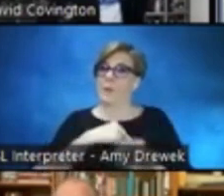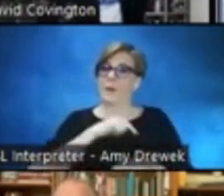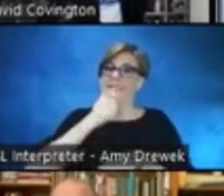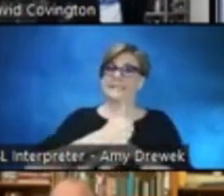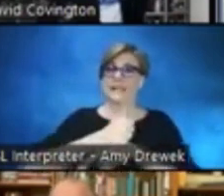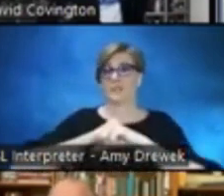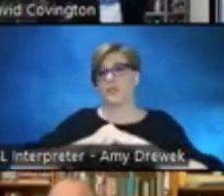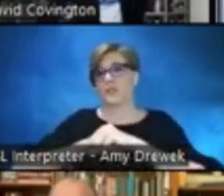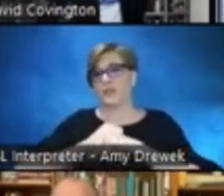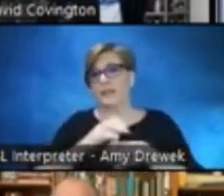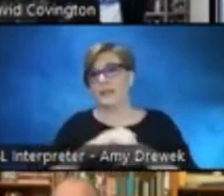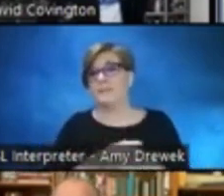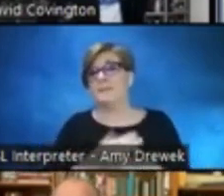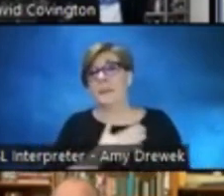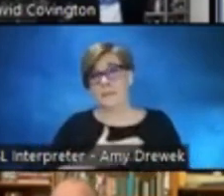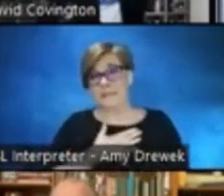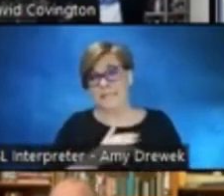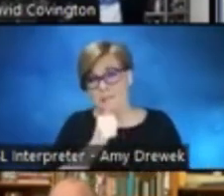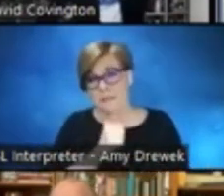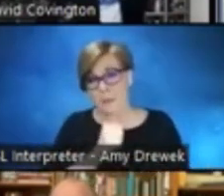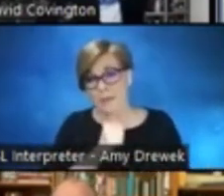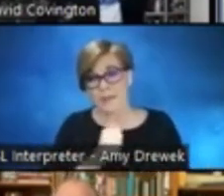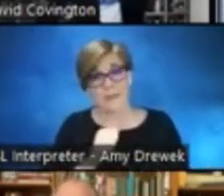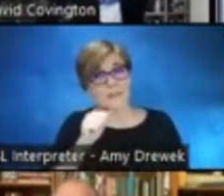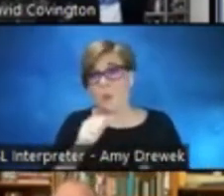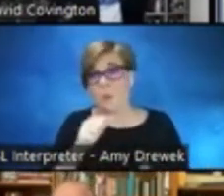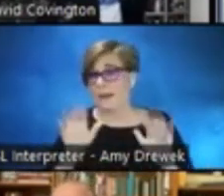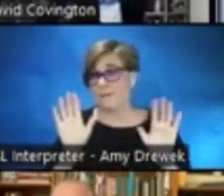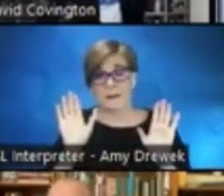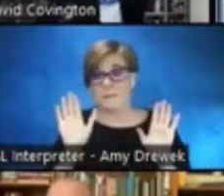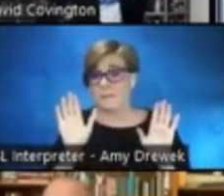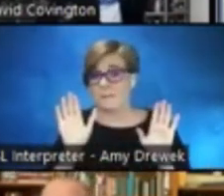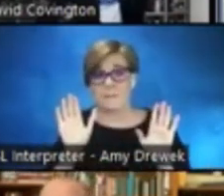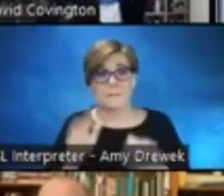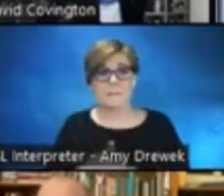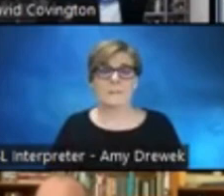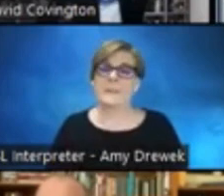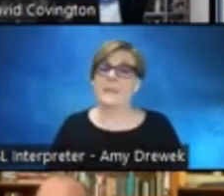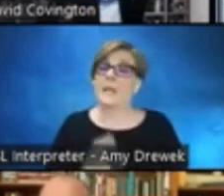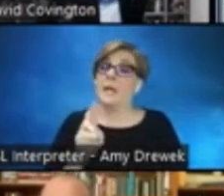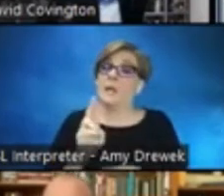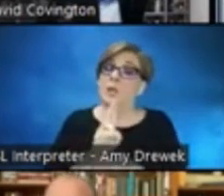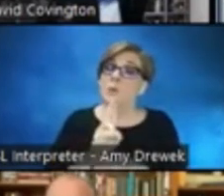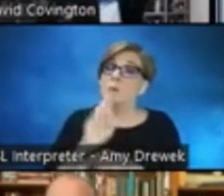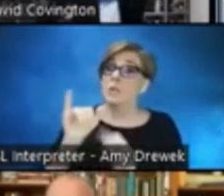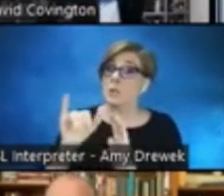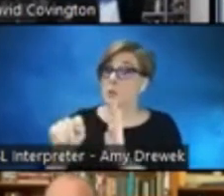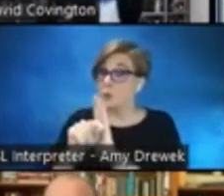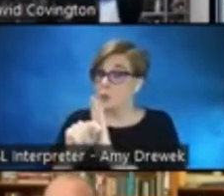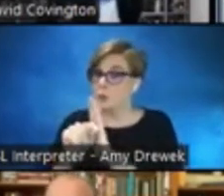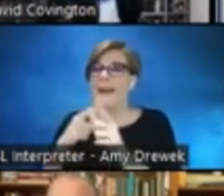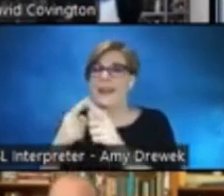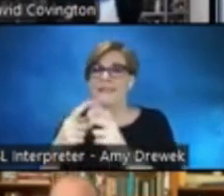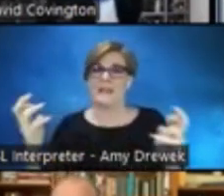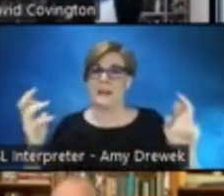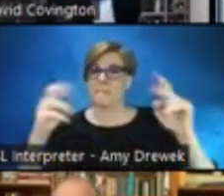PLEASE BARE WITH US. DON'T GIVE US. USE YOUTUBE AND THEN COME BACK TO THE ACTUAL JAM.